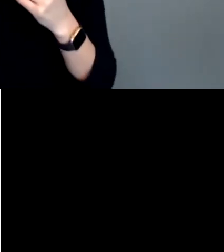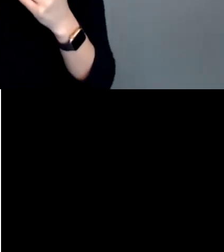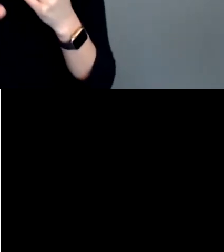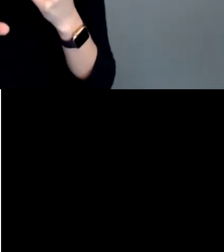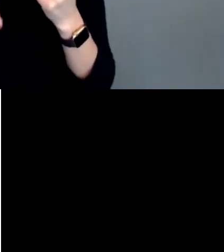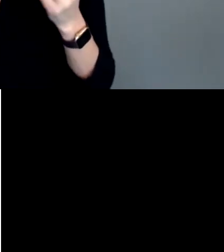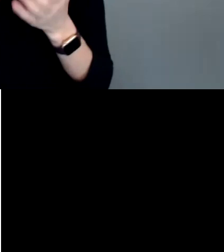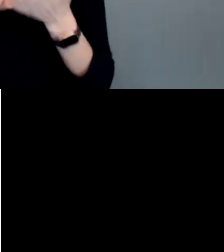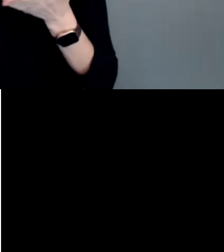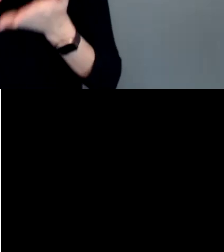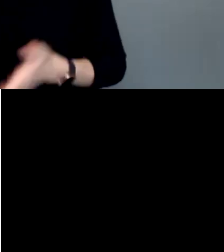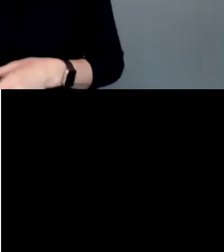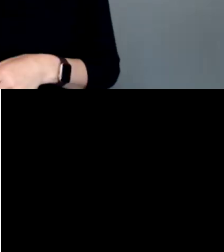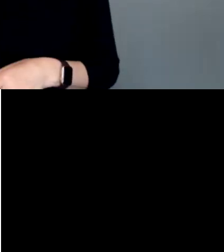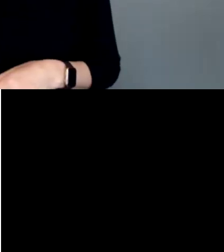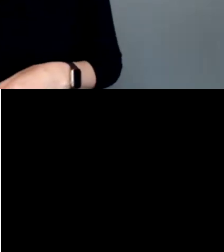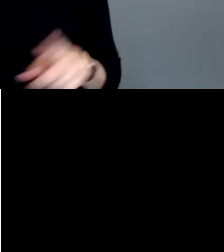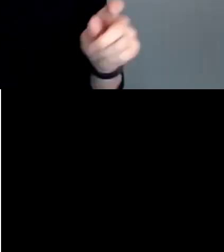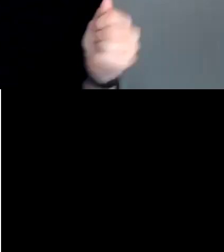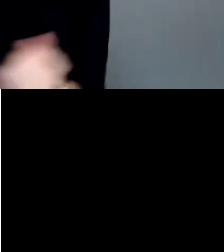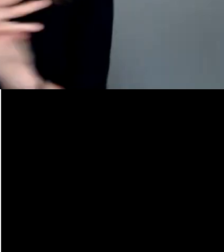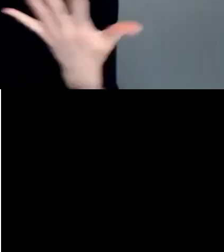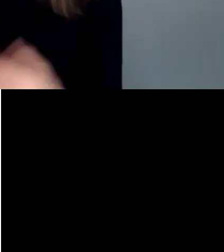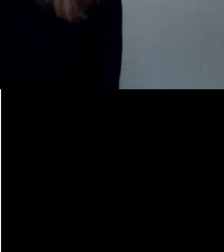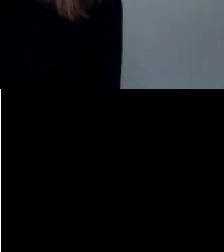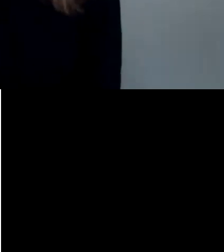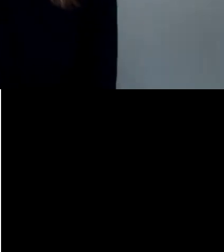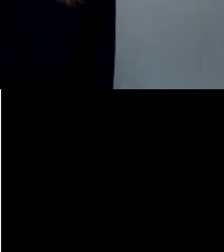Kari? >> I would say all of the above. There is